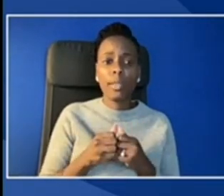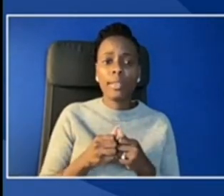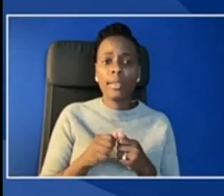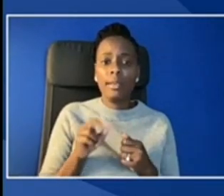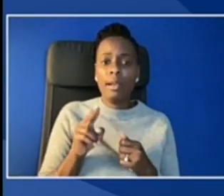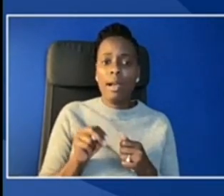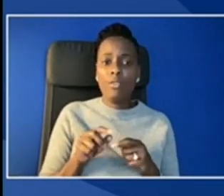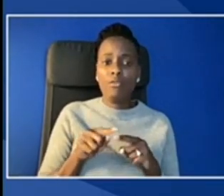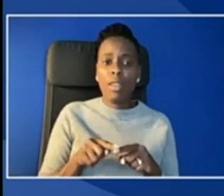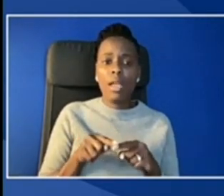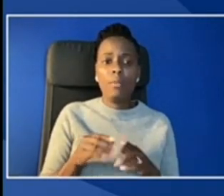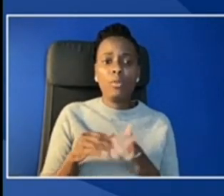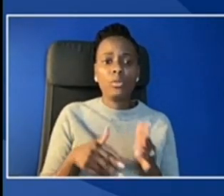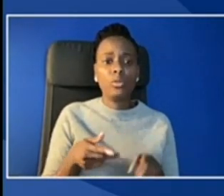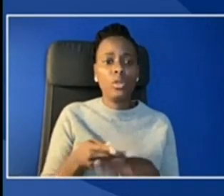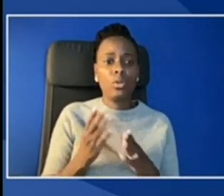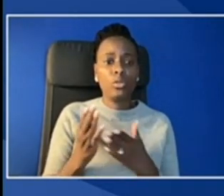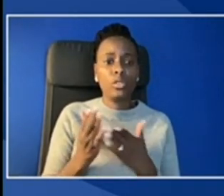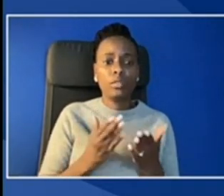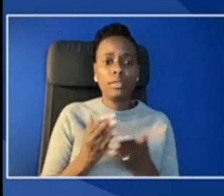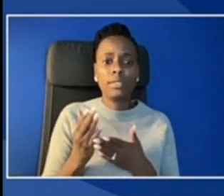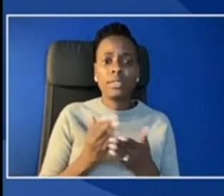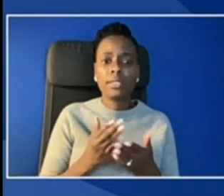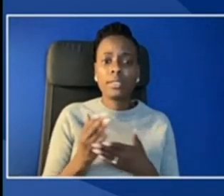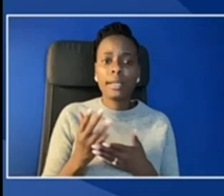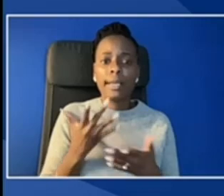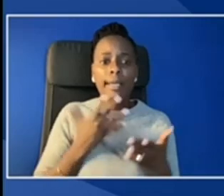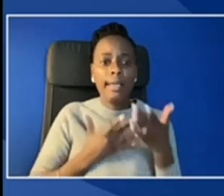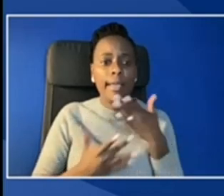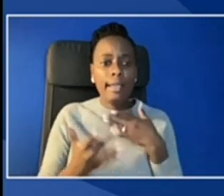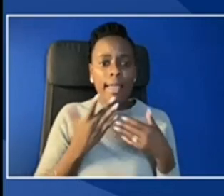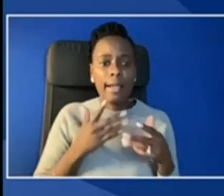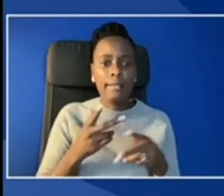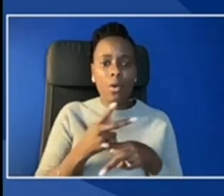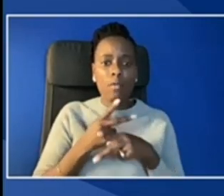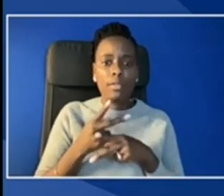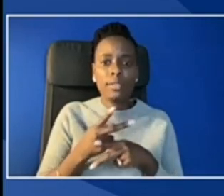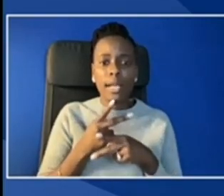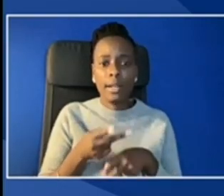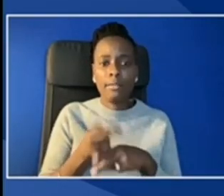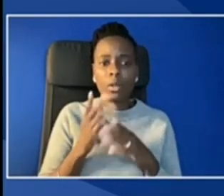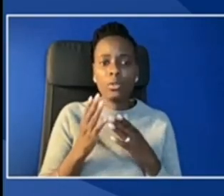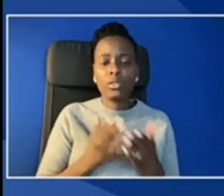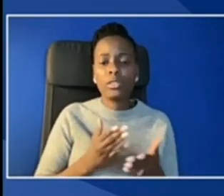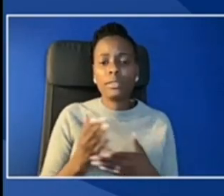the lack of oversight on loan services. Then, of course, comes the bureaucratic nightmare of Income Driven Repayment Plans